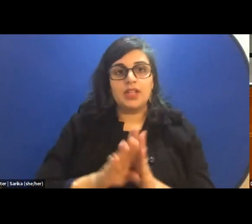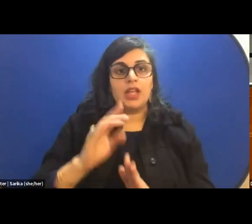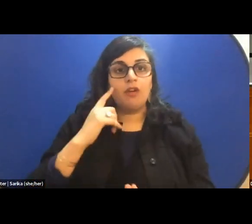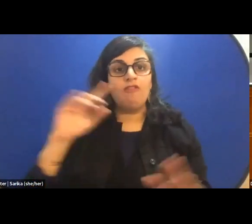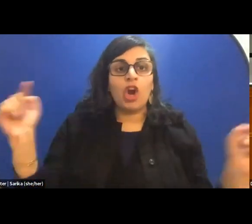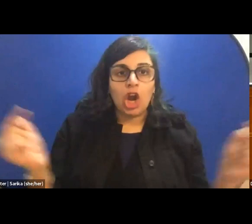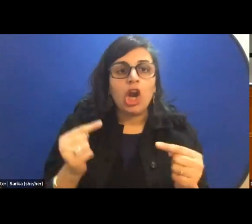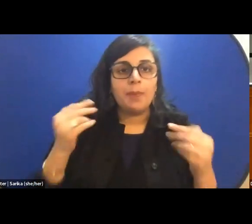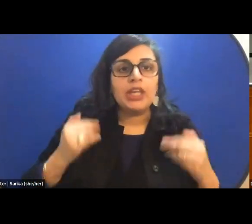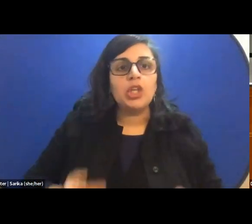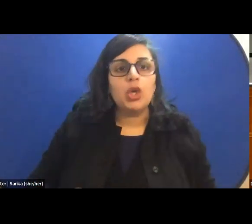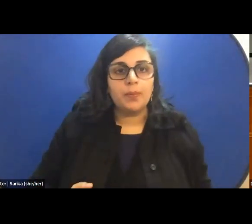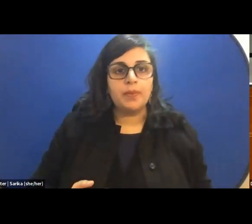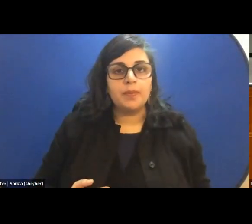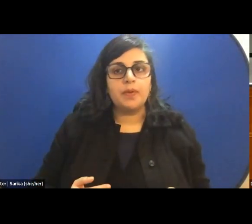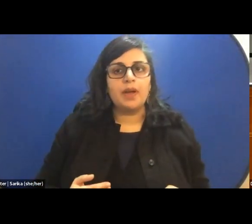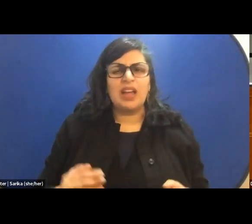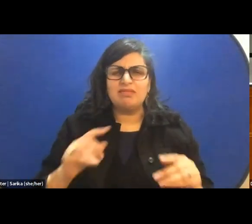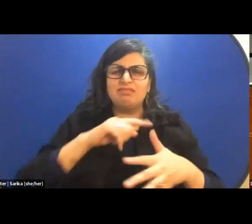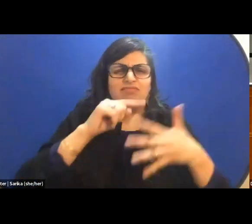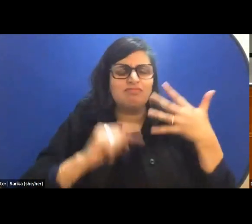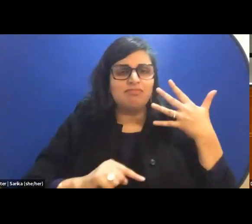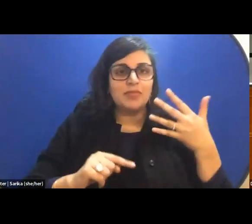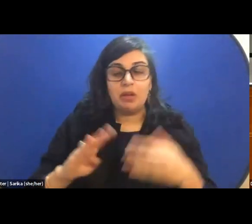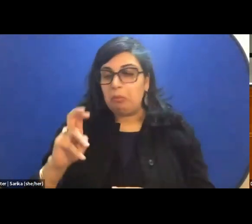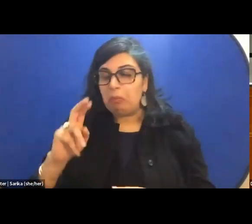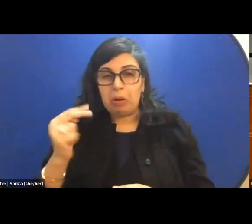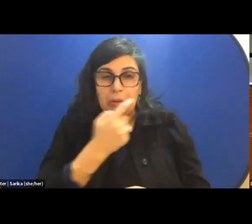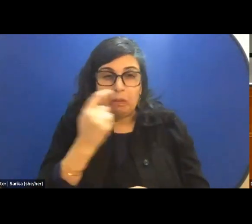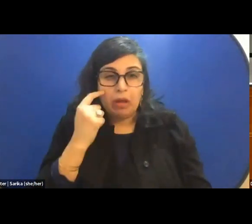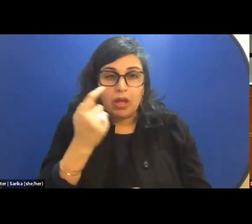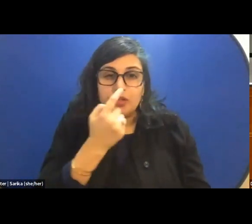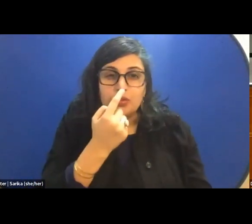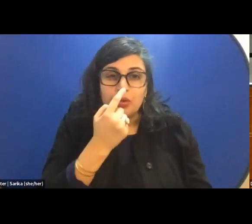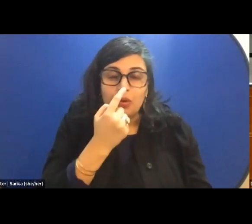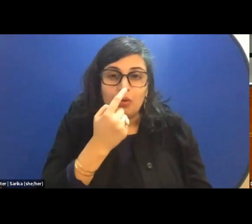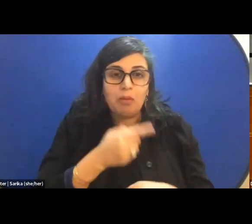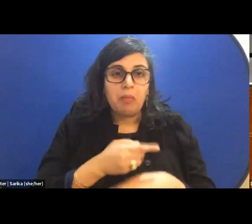on track here. To be clear, tear gas is developed to harm human bodies in